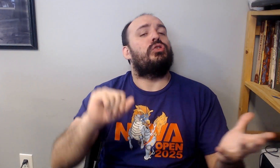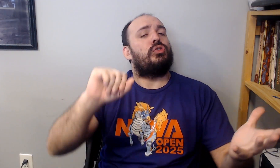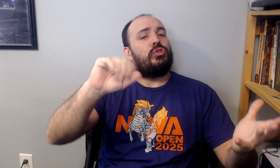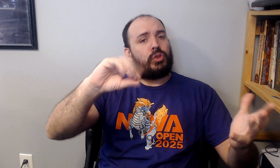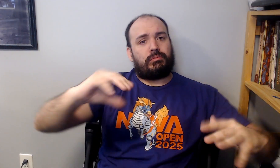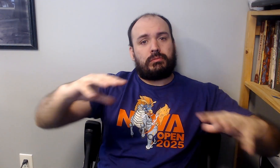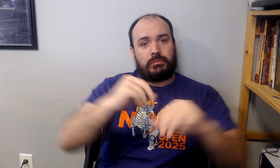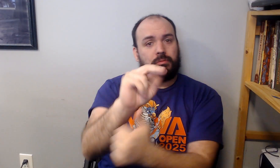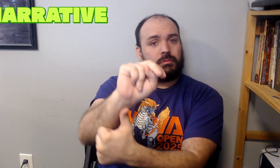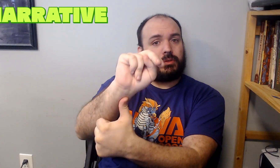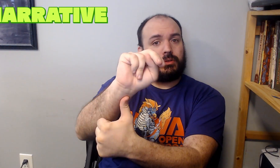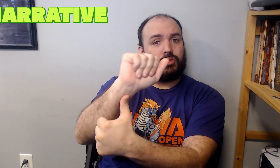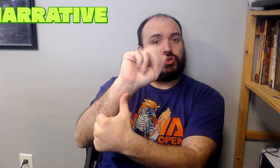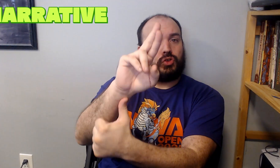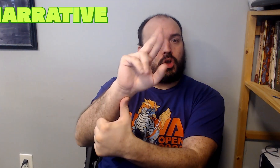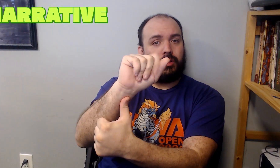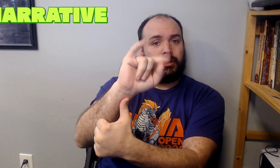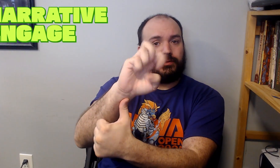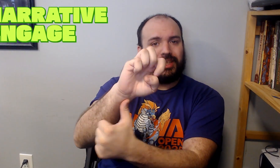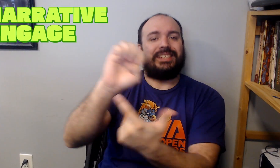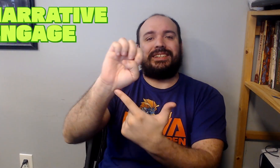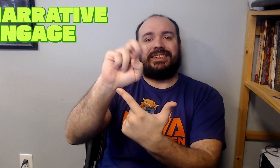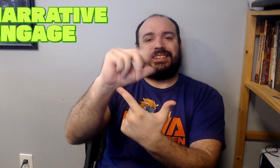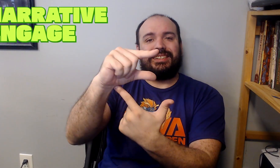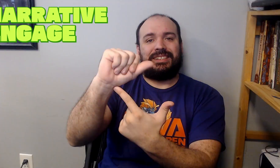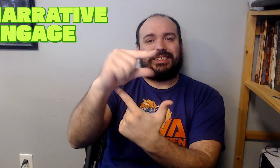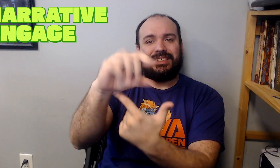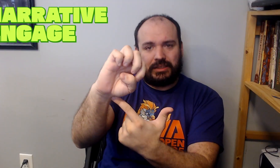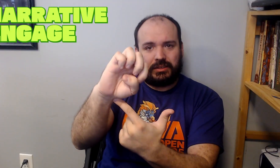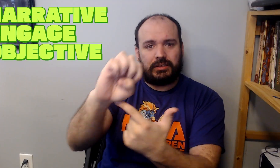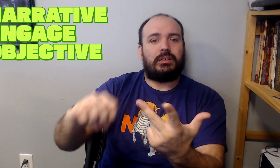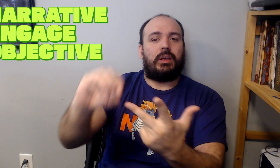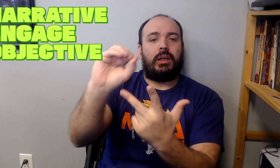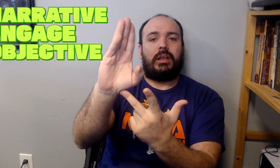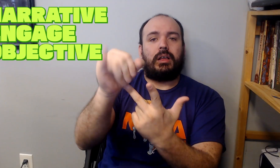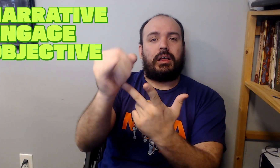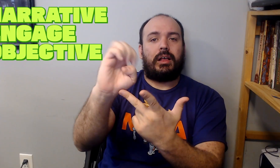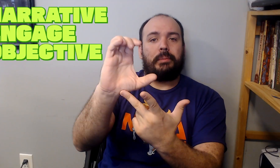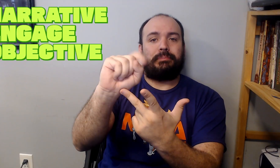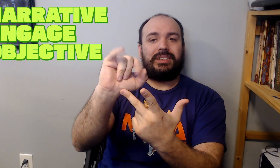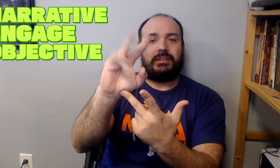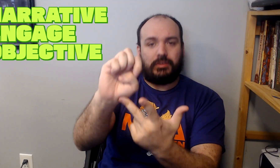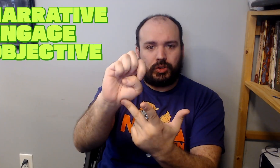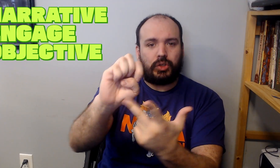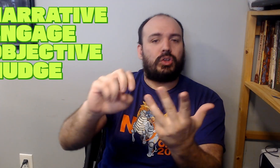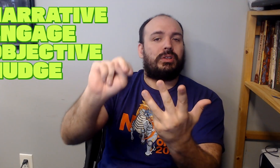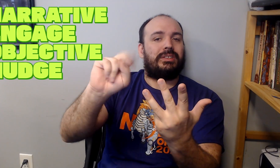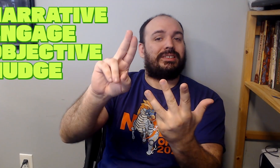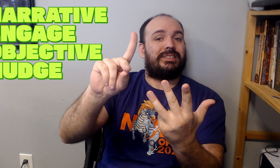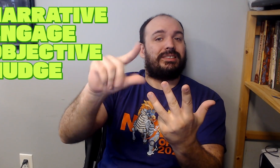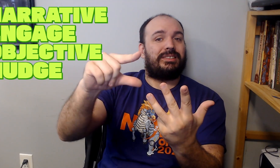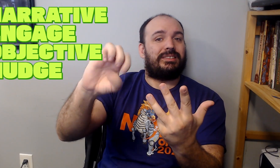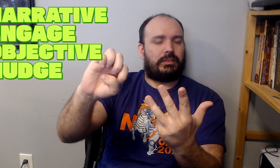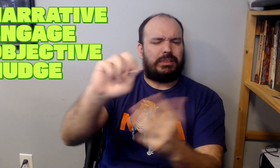In summary, with the four - Narrative, Engage, Objective, Nudge,